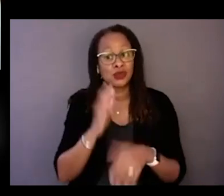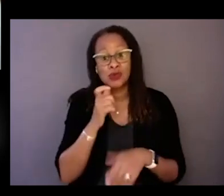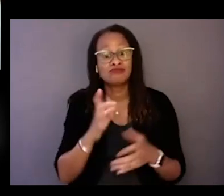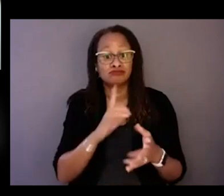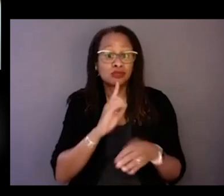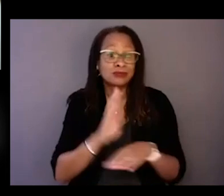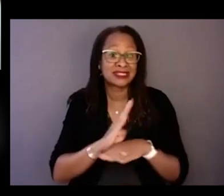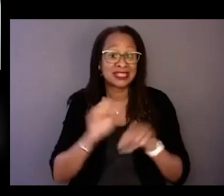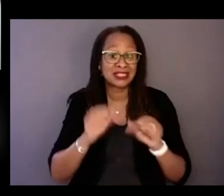Mary, any thoughts on that?